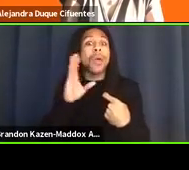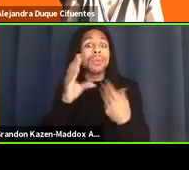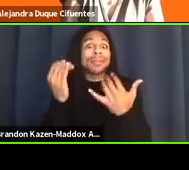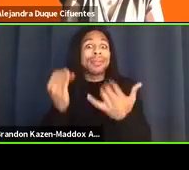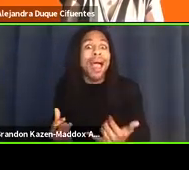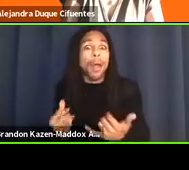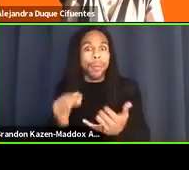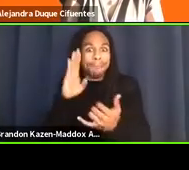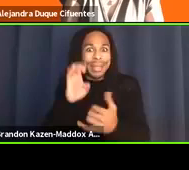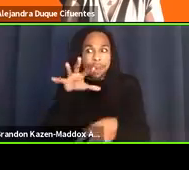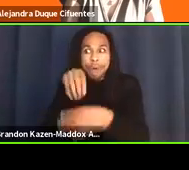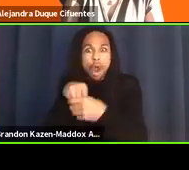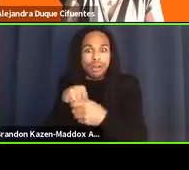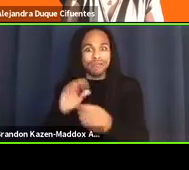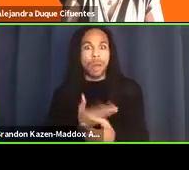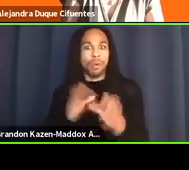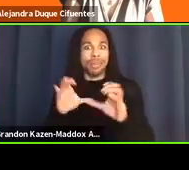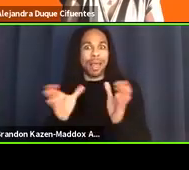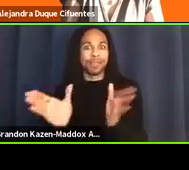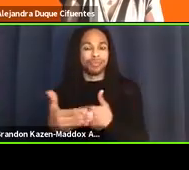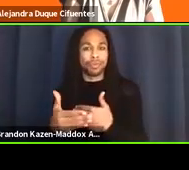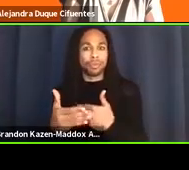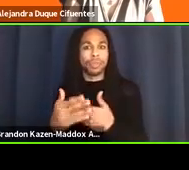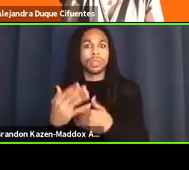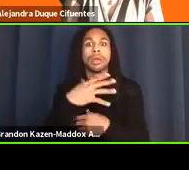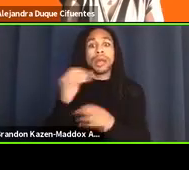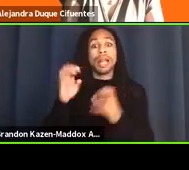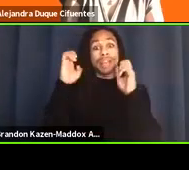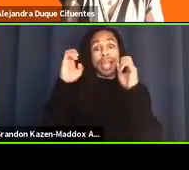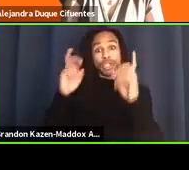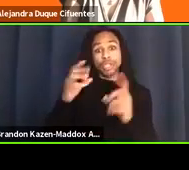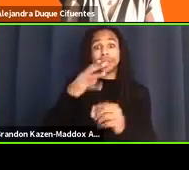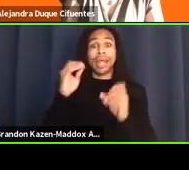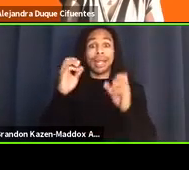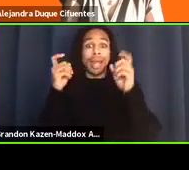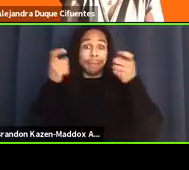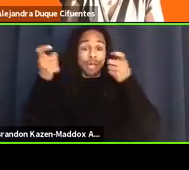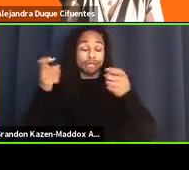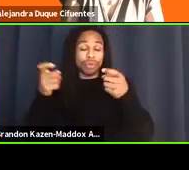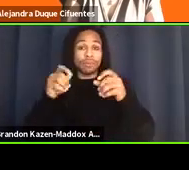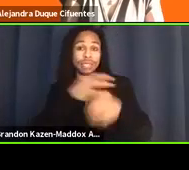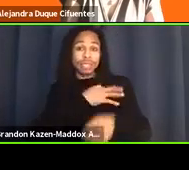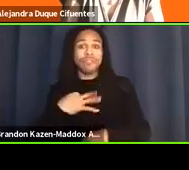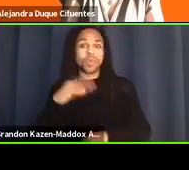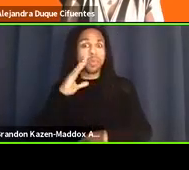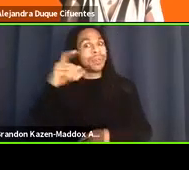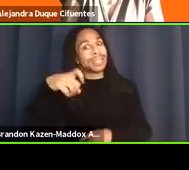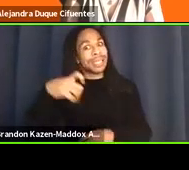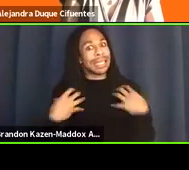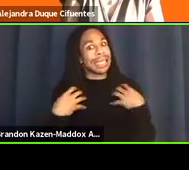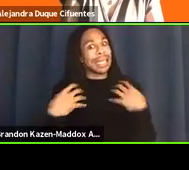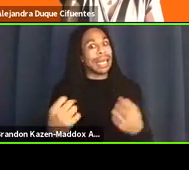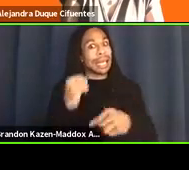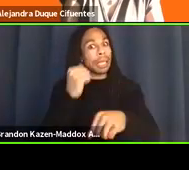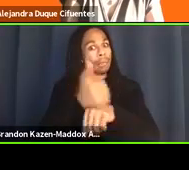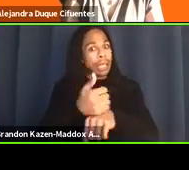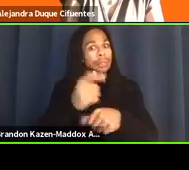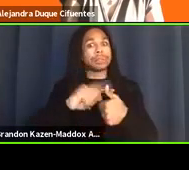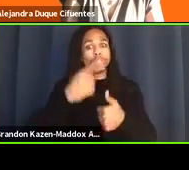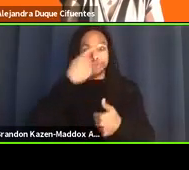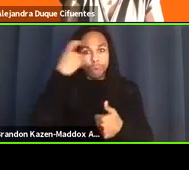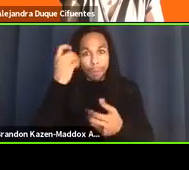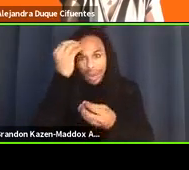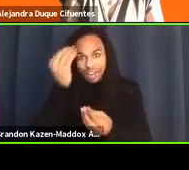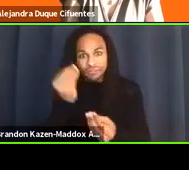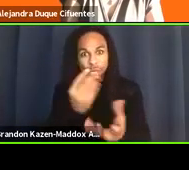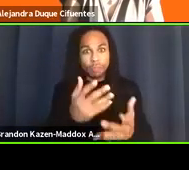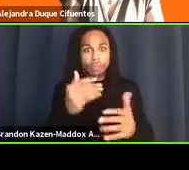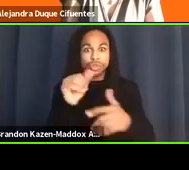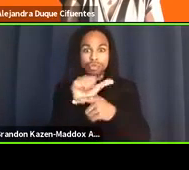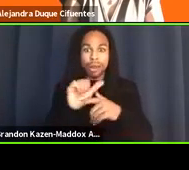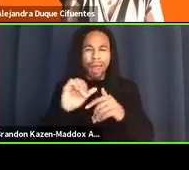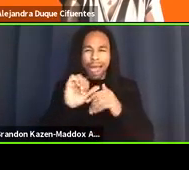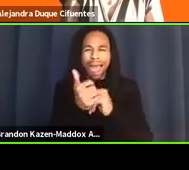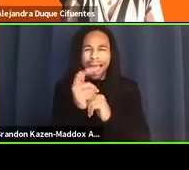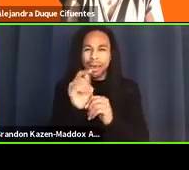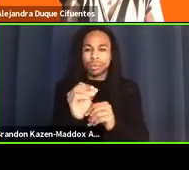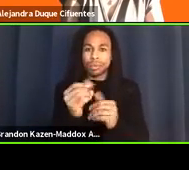is just really amazing. It is very different. Kimberly Olsen: I agree. It sparks